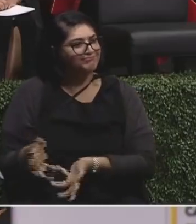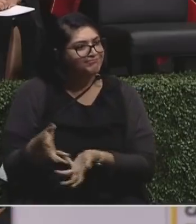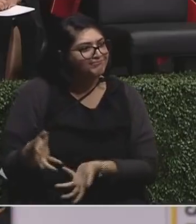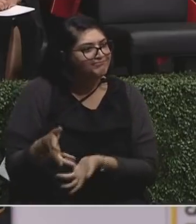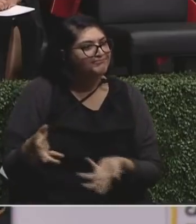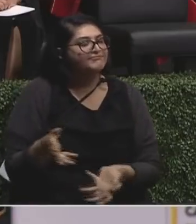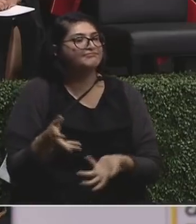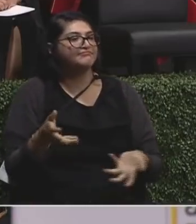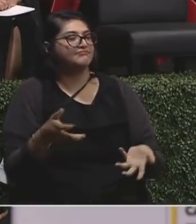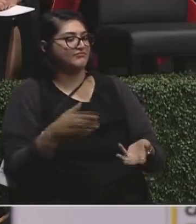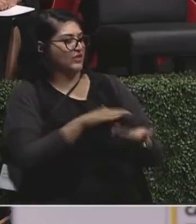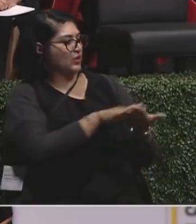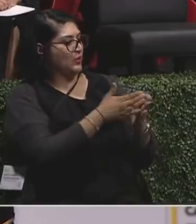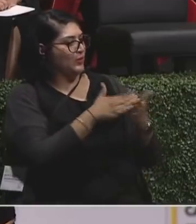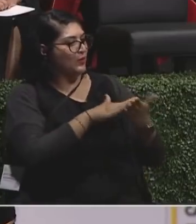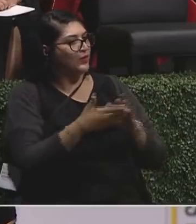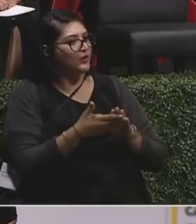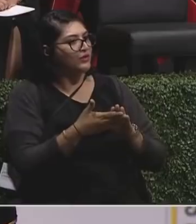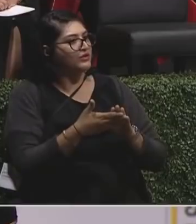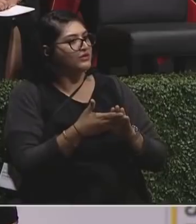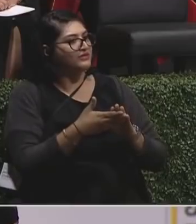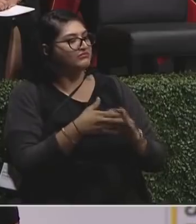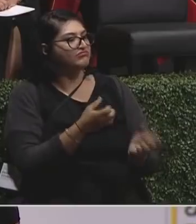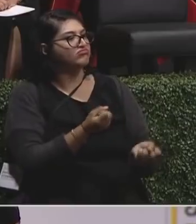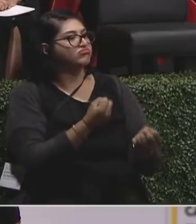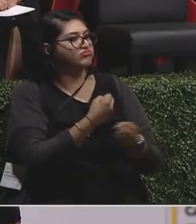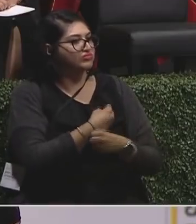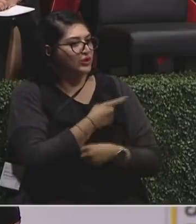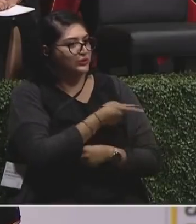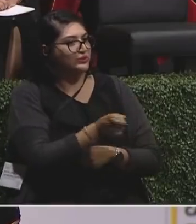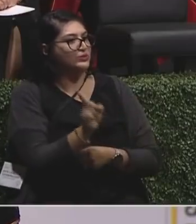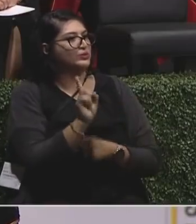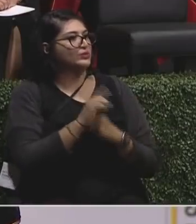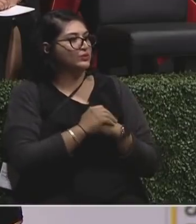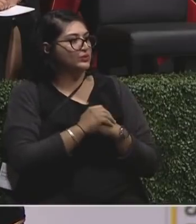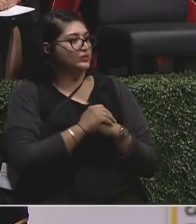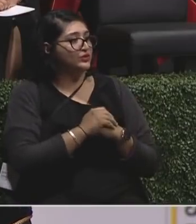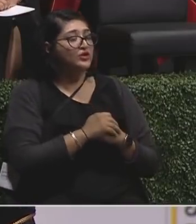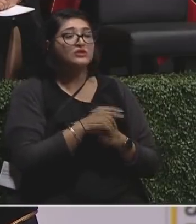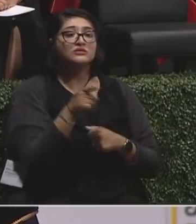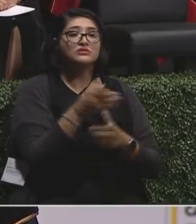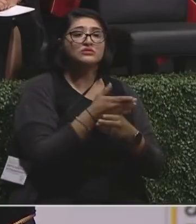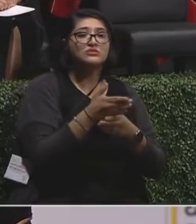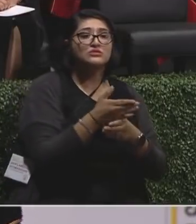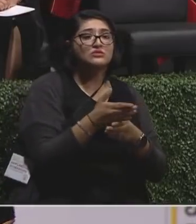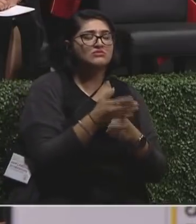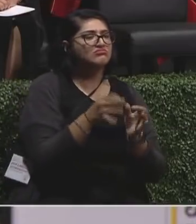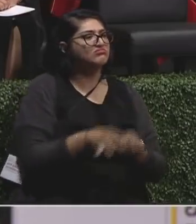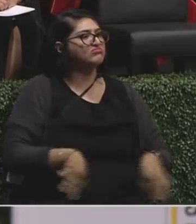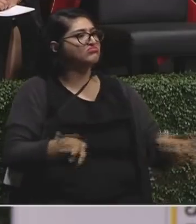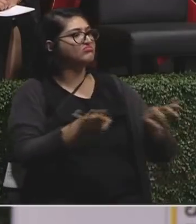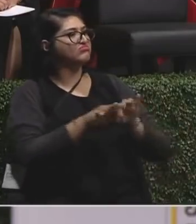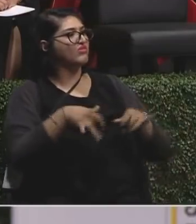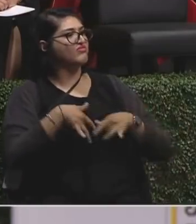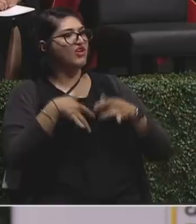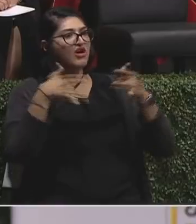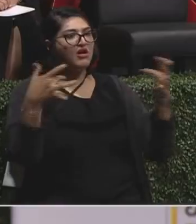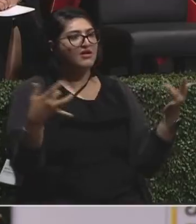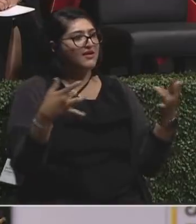GRADUATE YOU ARE TODAY, THE FRIENDS WHO ENCOURAGED YOU, AND THE COMMUNITY THAT EMBRACED YOU.